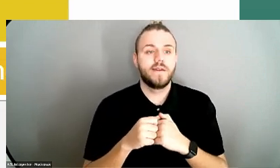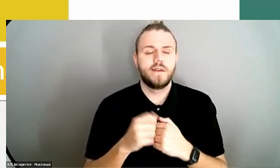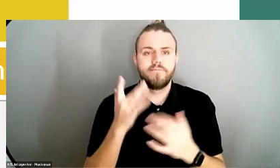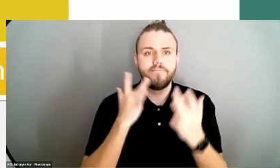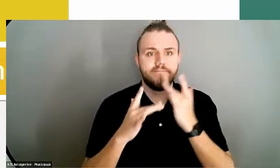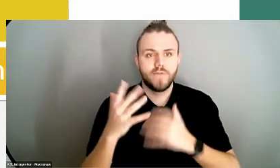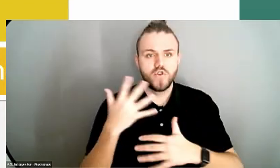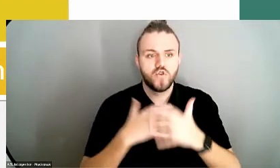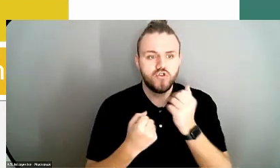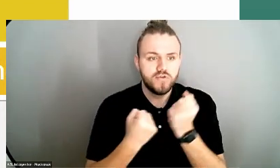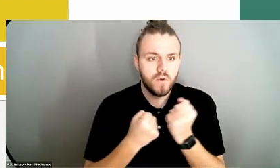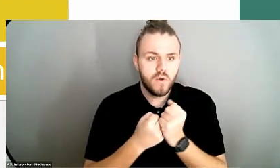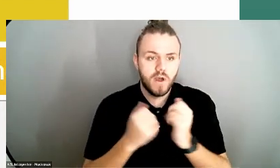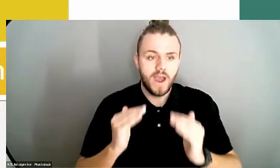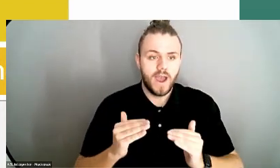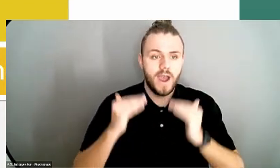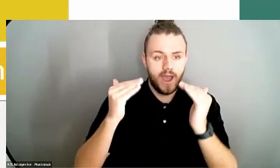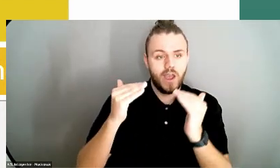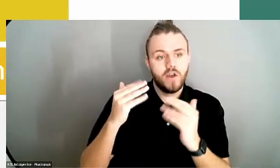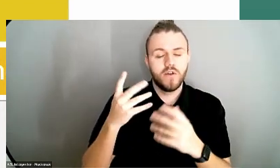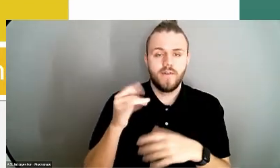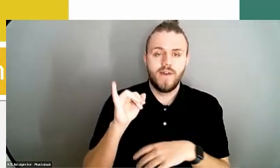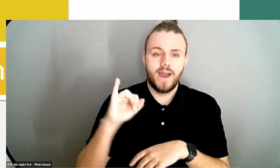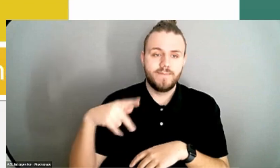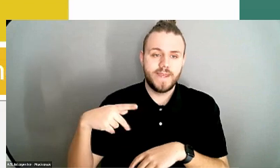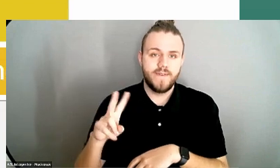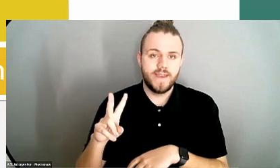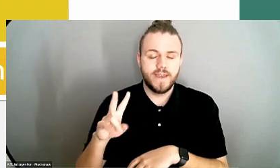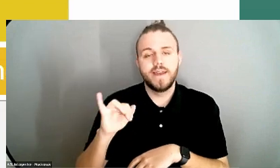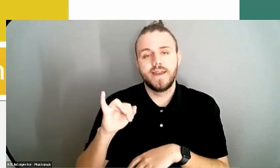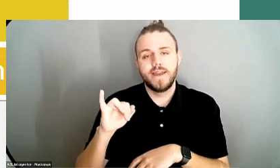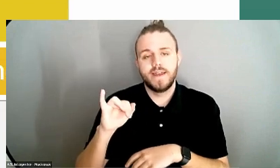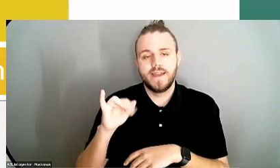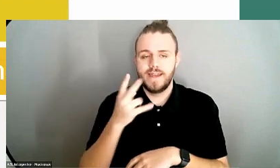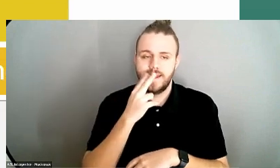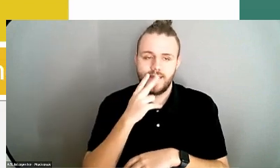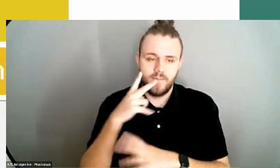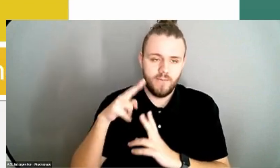higher rates of intimate partner violence, increased financial instability that